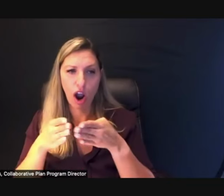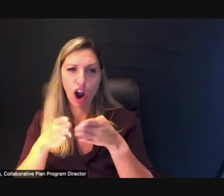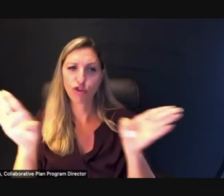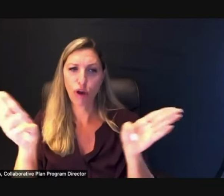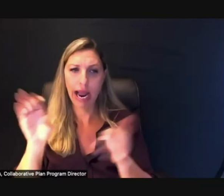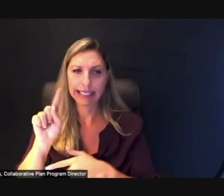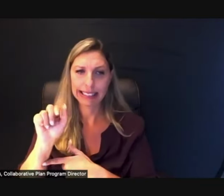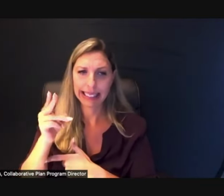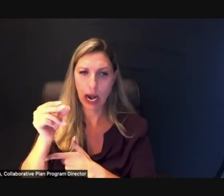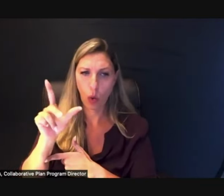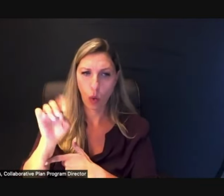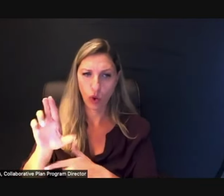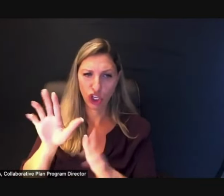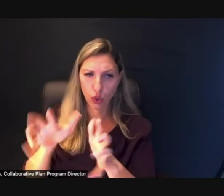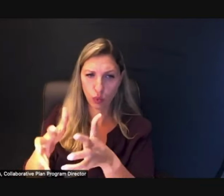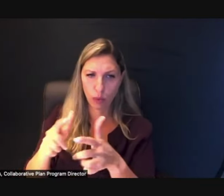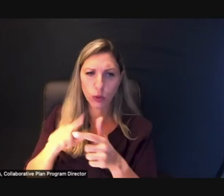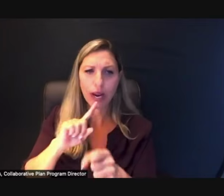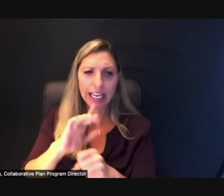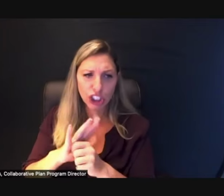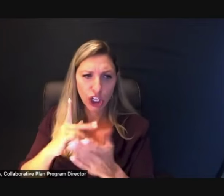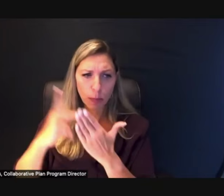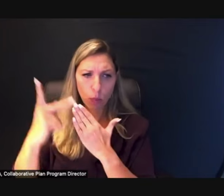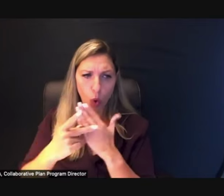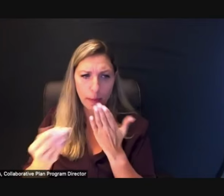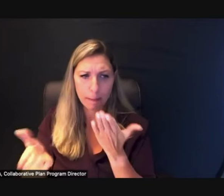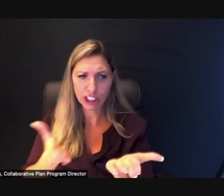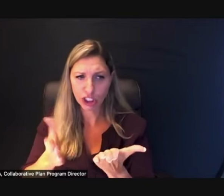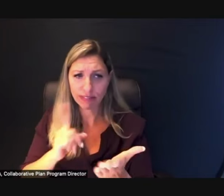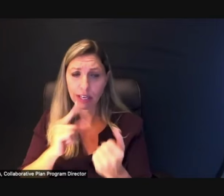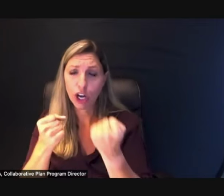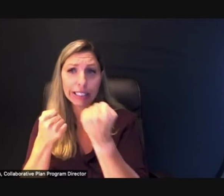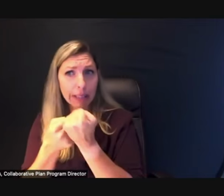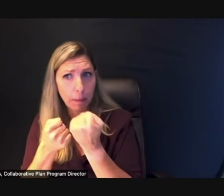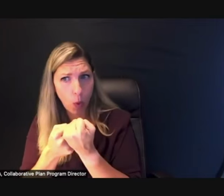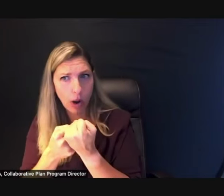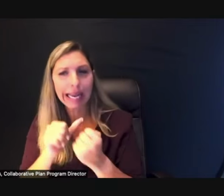Collaborate and network across stakeholder groups to ensure programs and services are